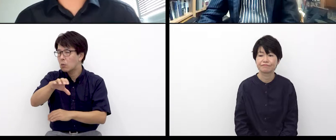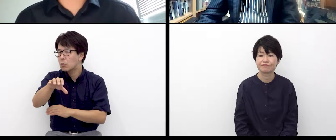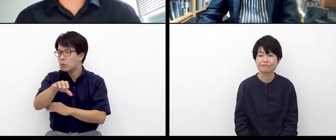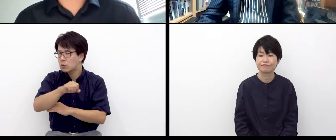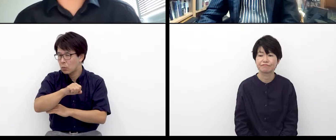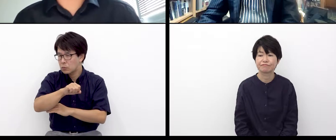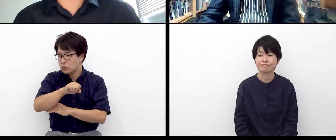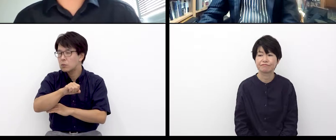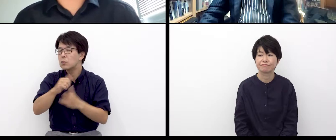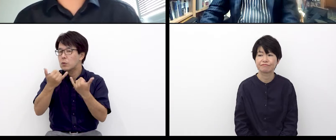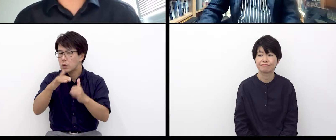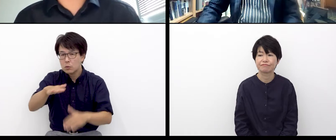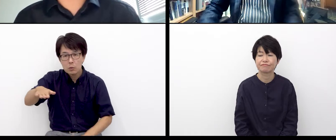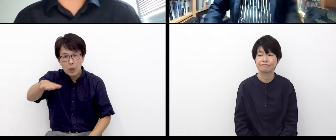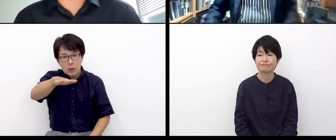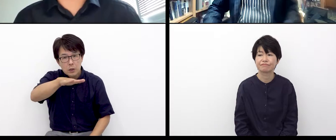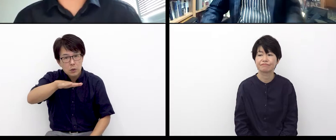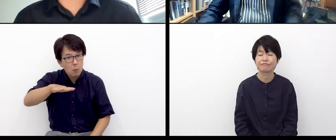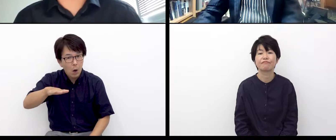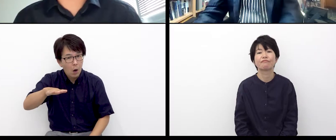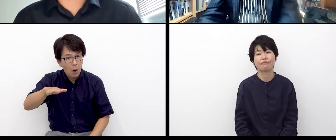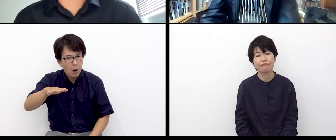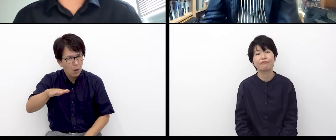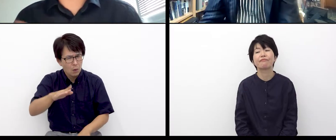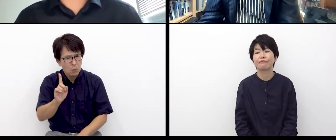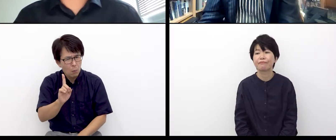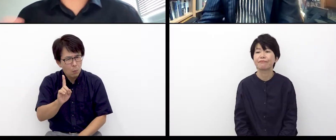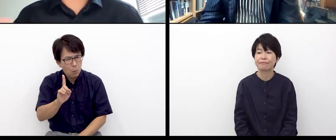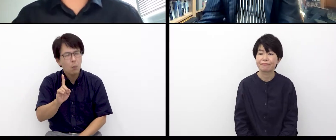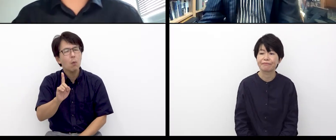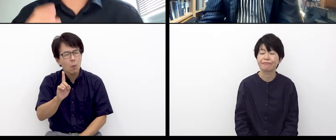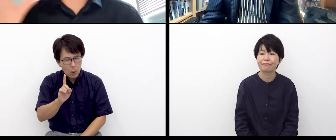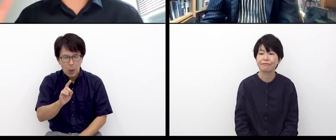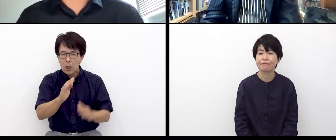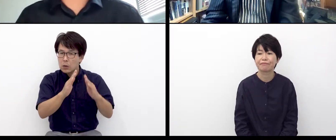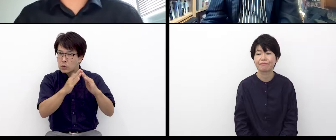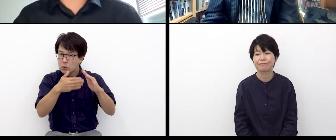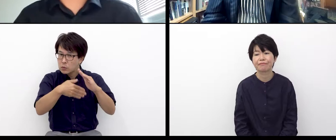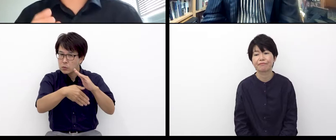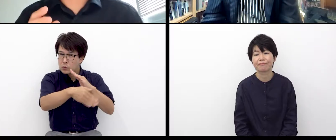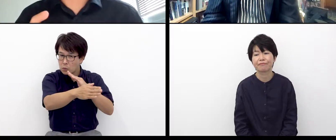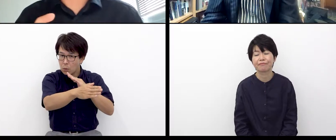who communication via internet or online